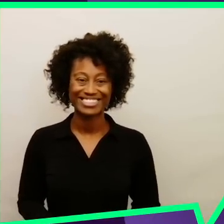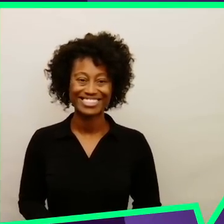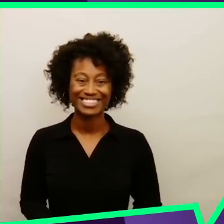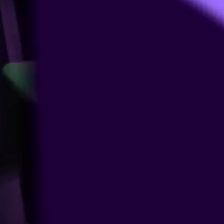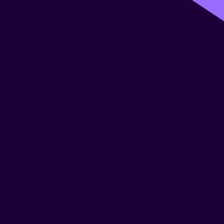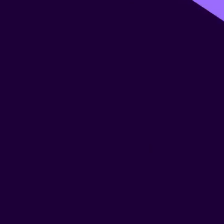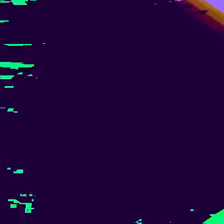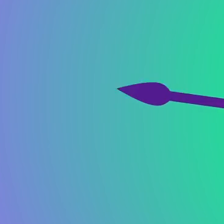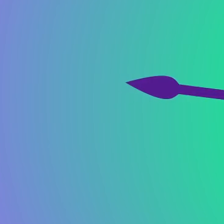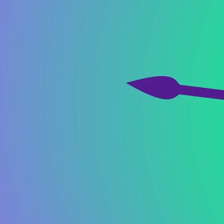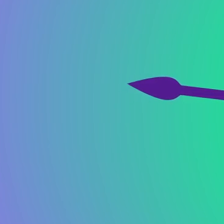[AUDIO LOGO]